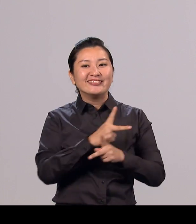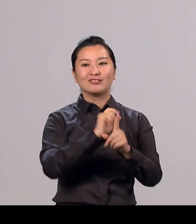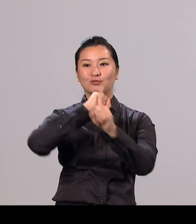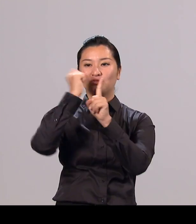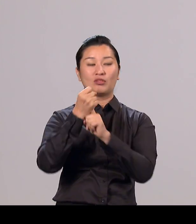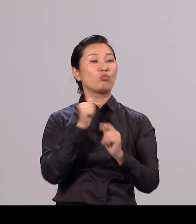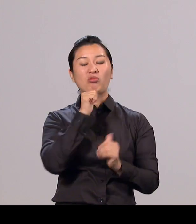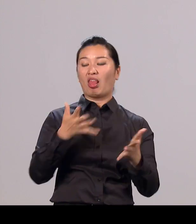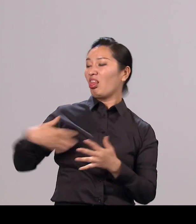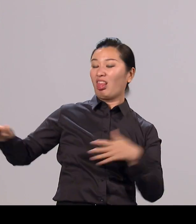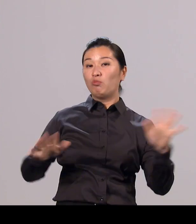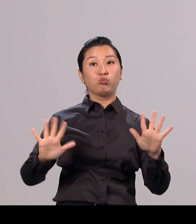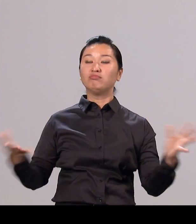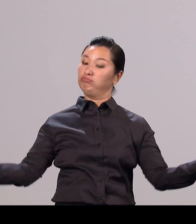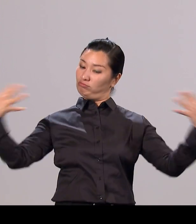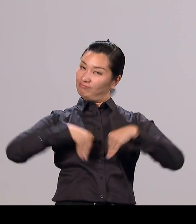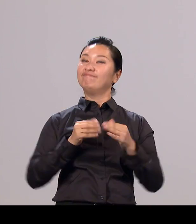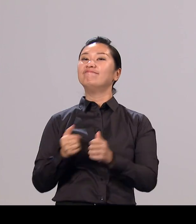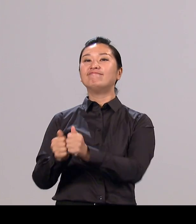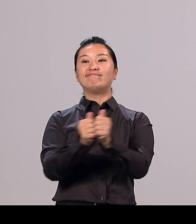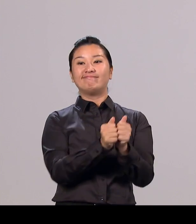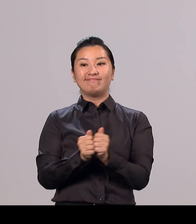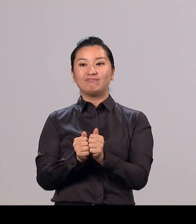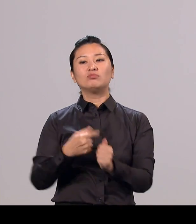We know what we want, but how do we get there?